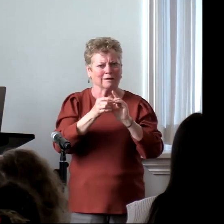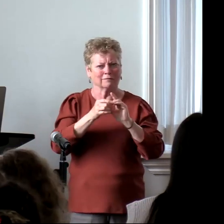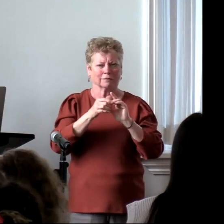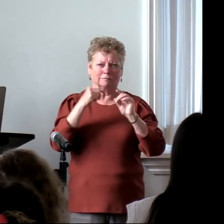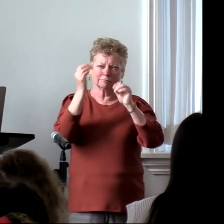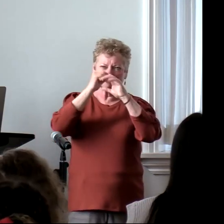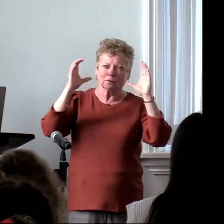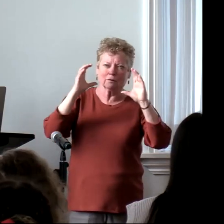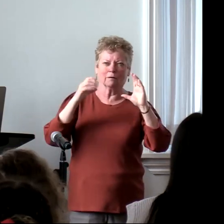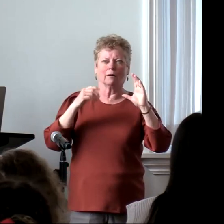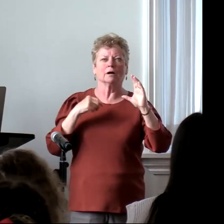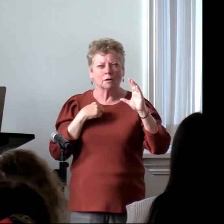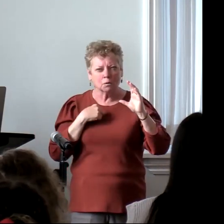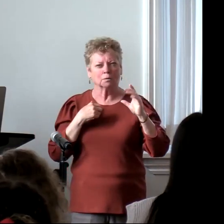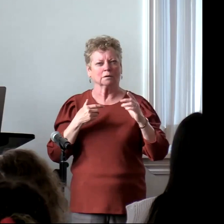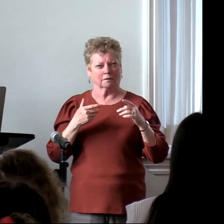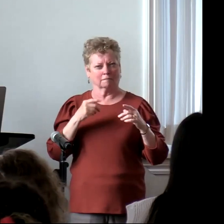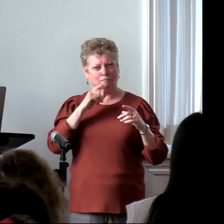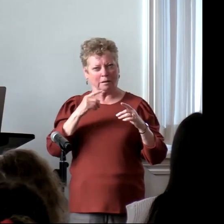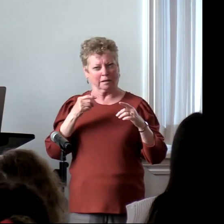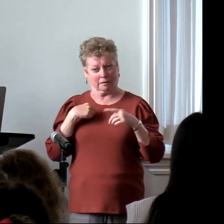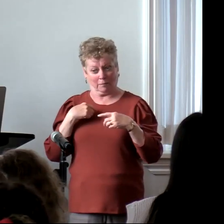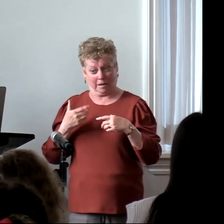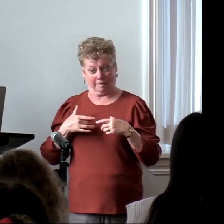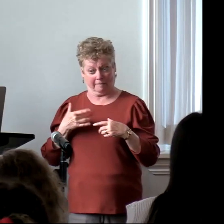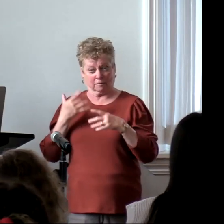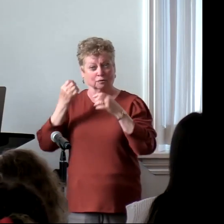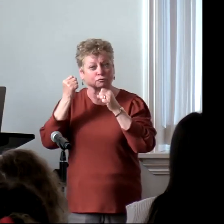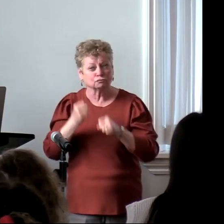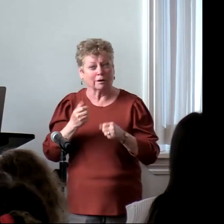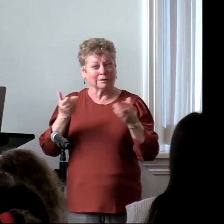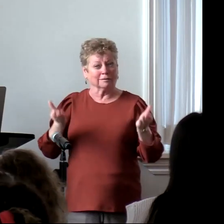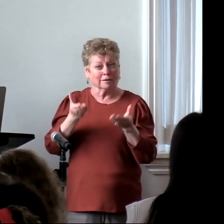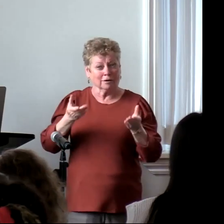to all the things that are natural strengths for us in this region, and this city.